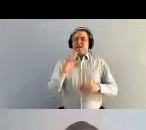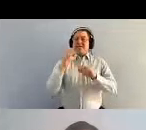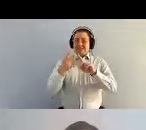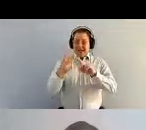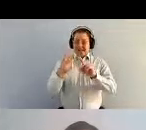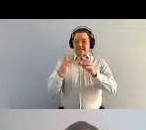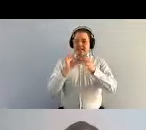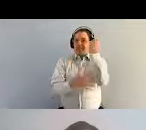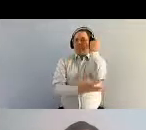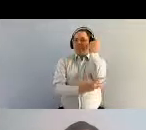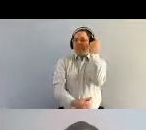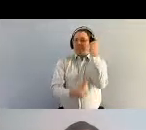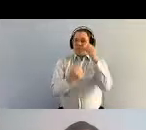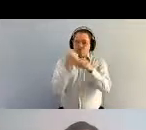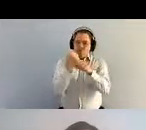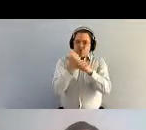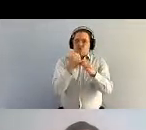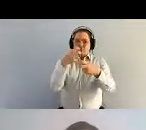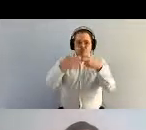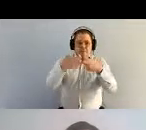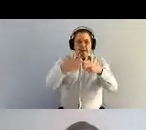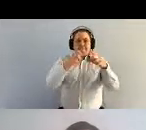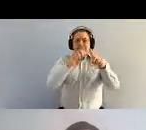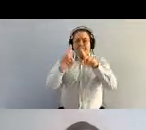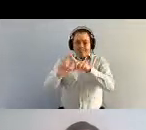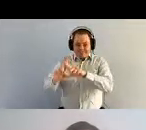The second part of the document addresses socioeconomic impacts of the